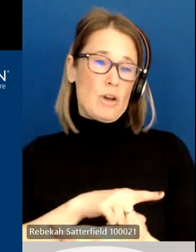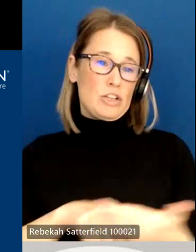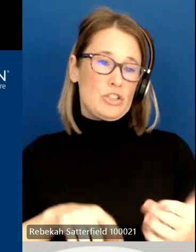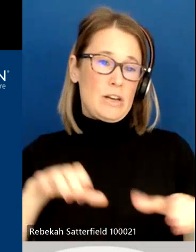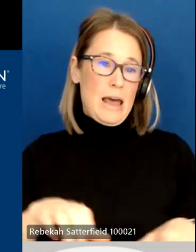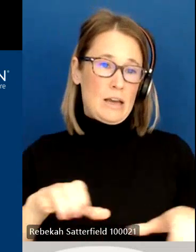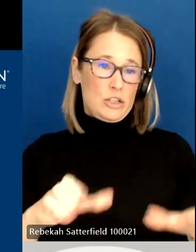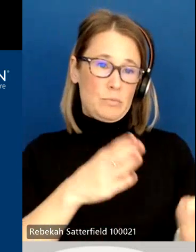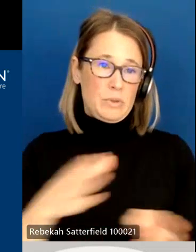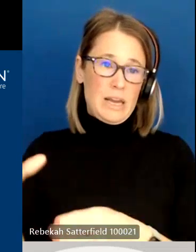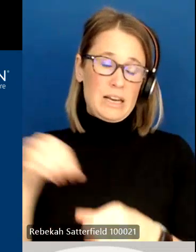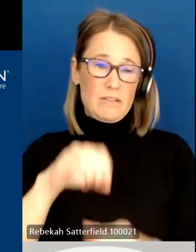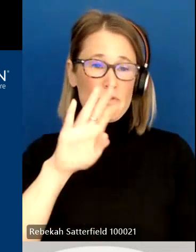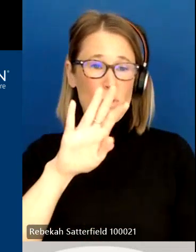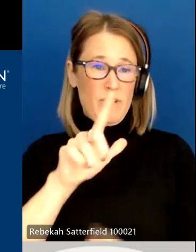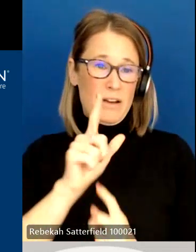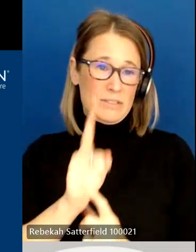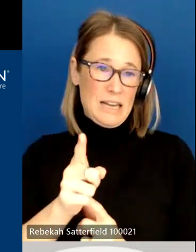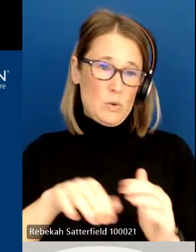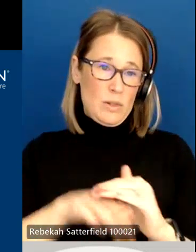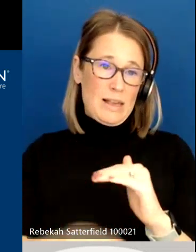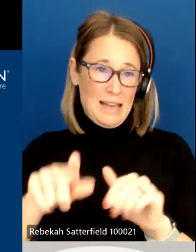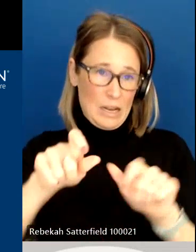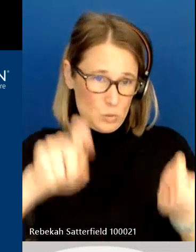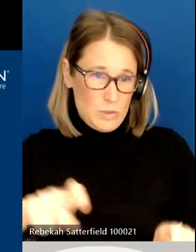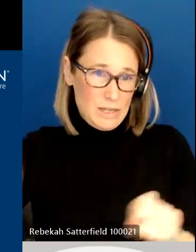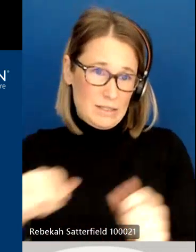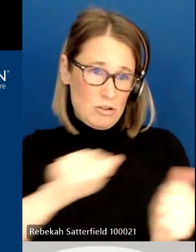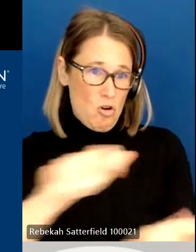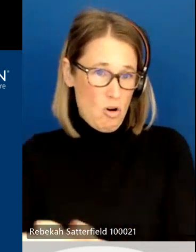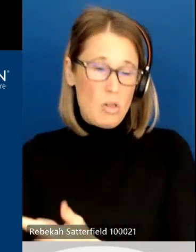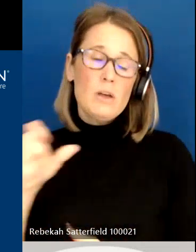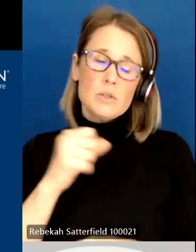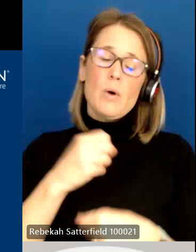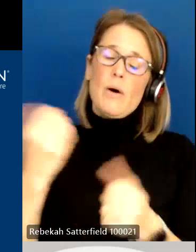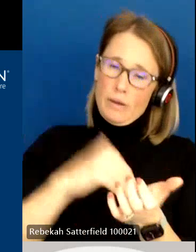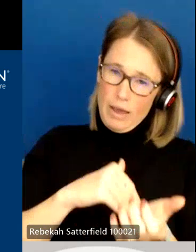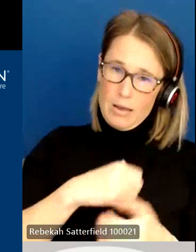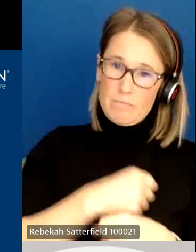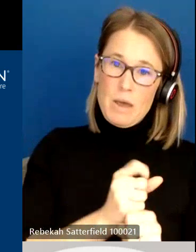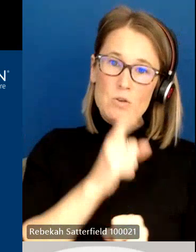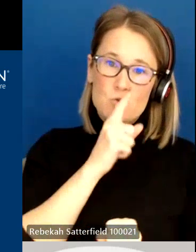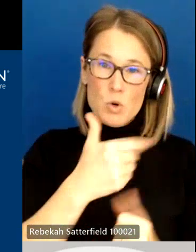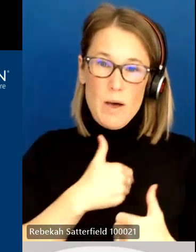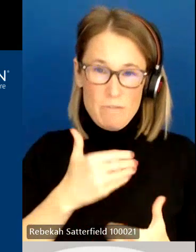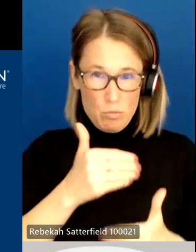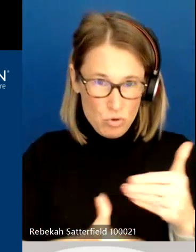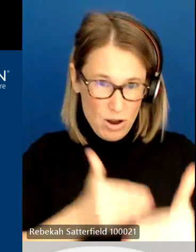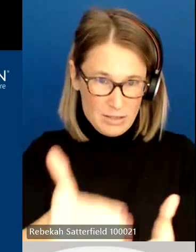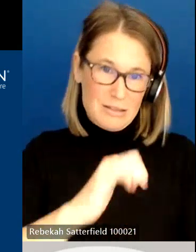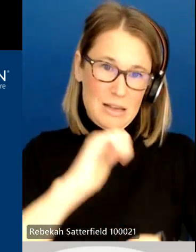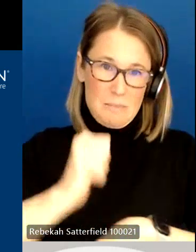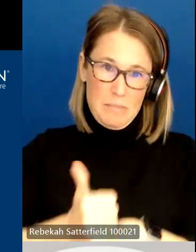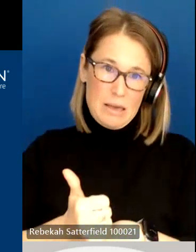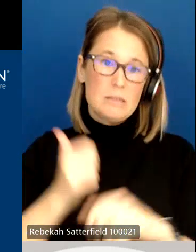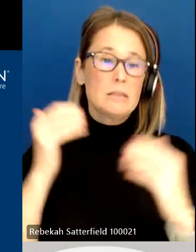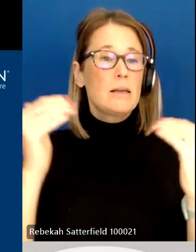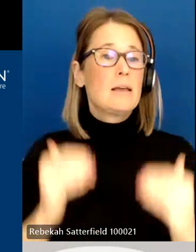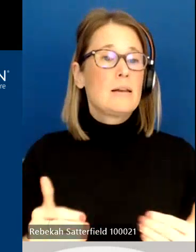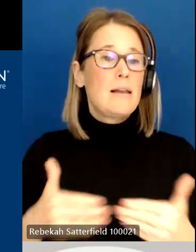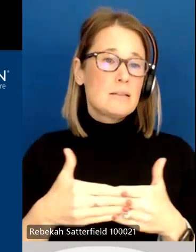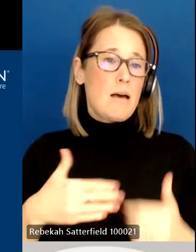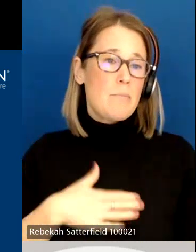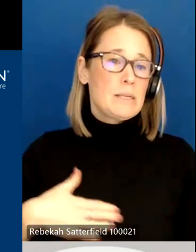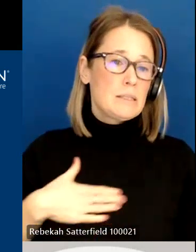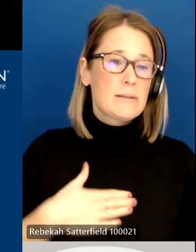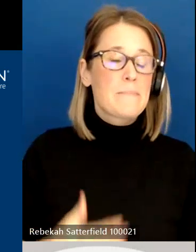to get everybody tested so again make sure that you have uh a process in place next slide please